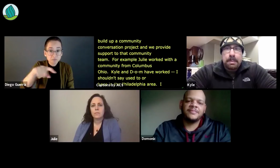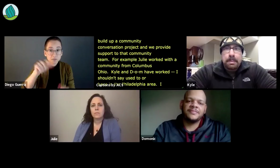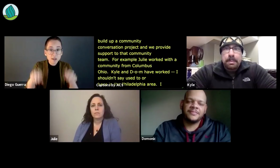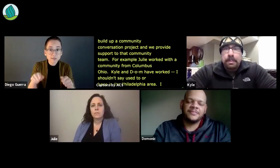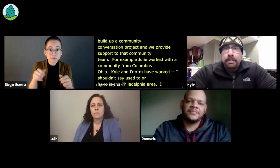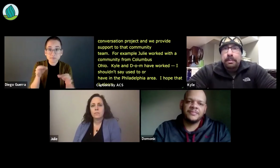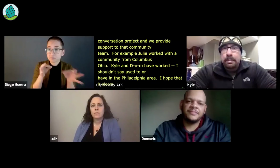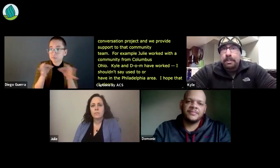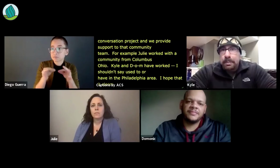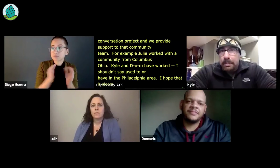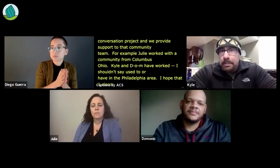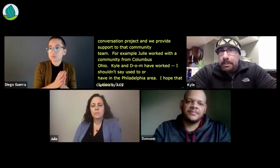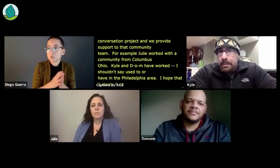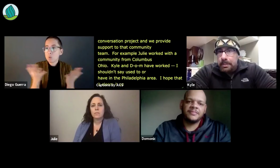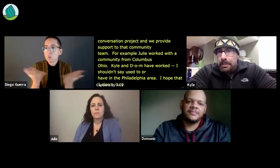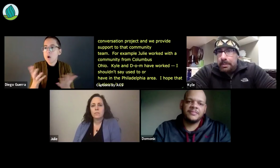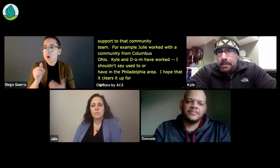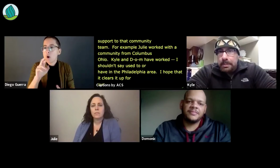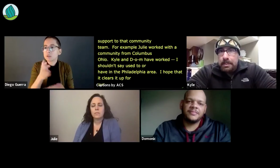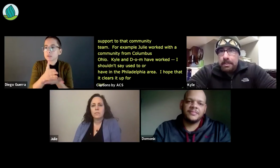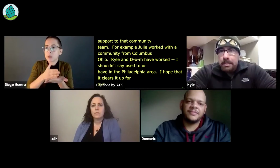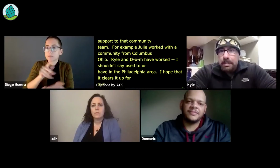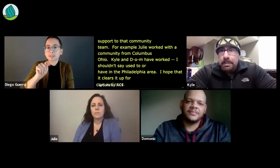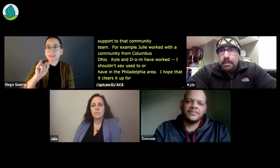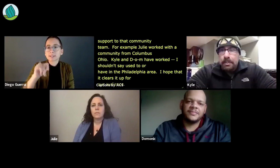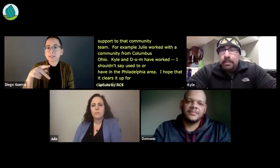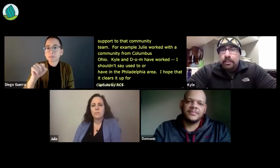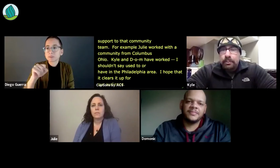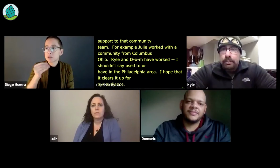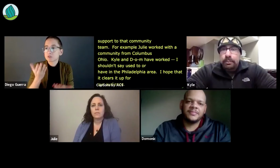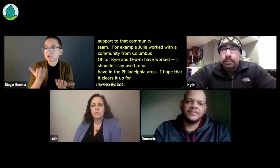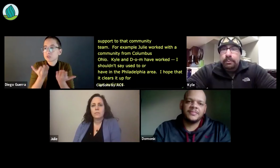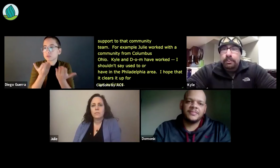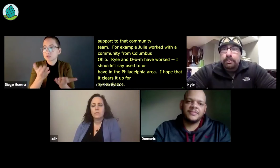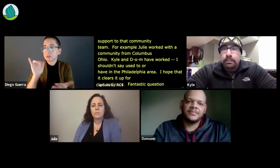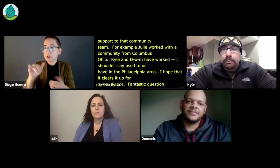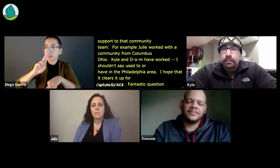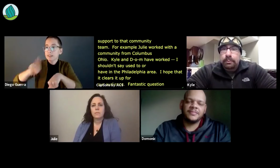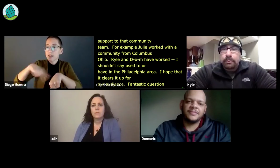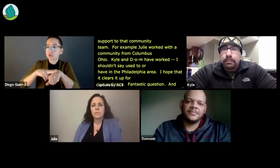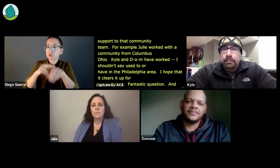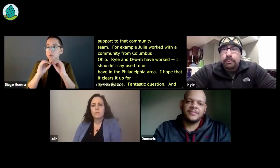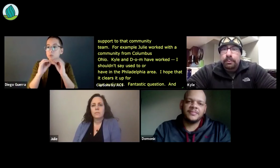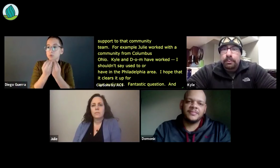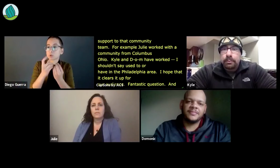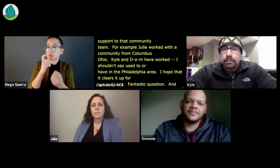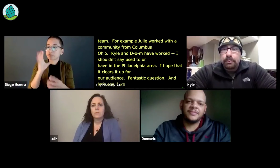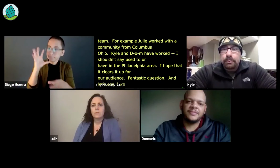And let's see if we can define this. What are some tips and suggestions that a national organization that